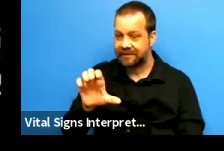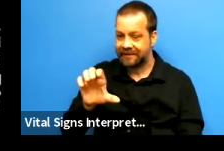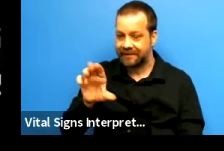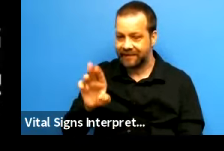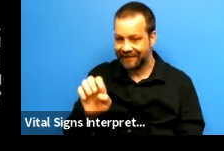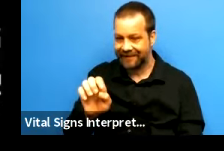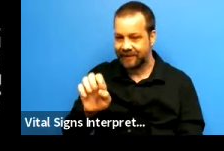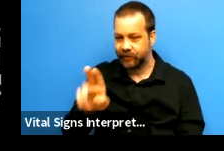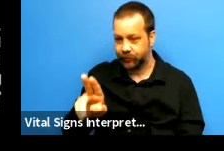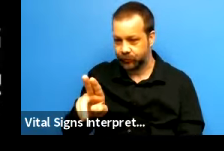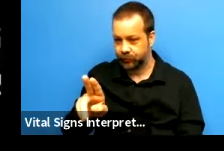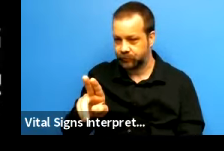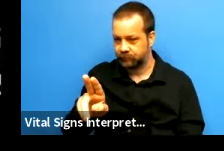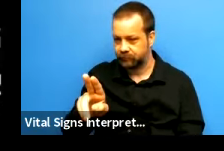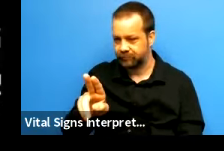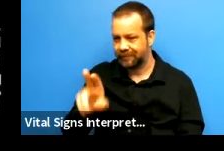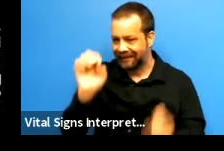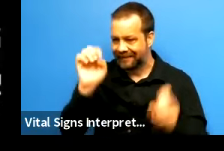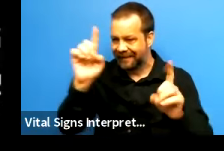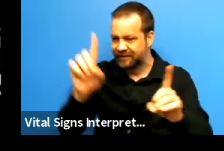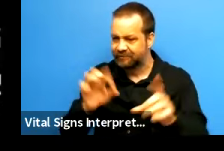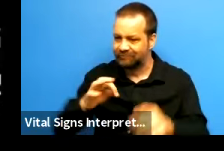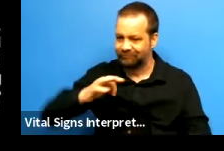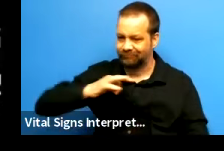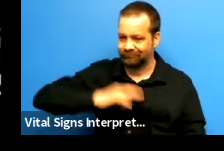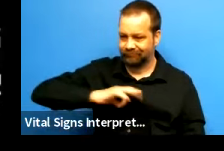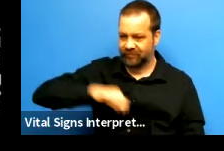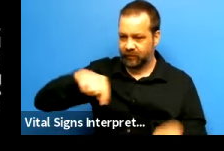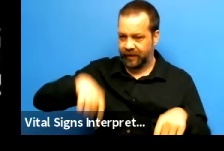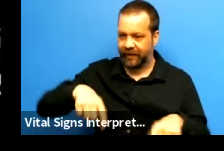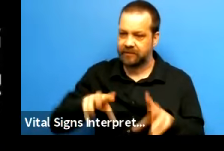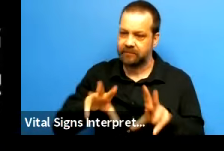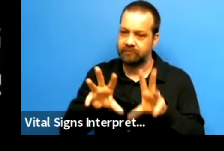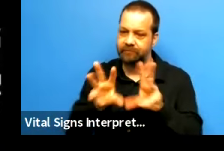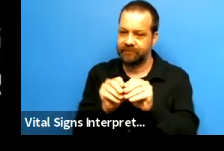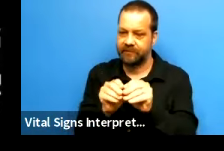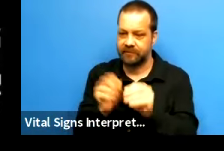credits for today's webinar. Today's webinar is eligible for CEUs